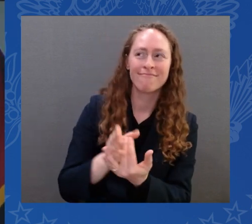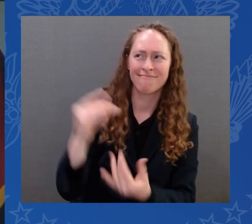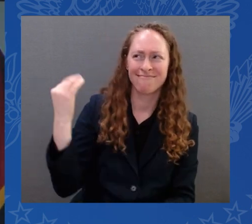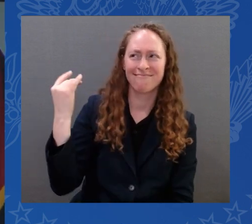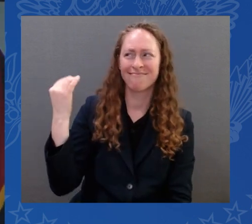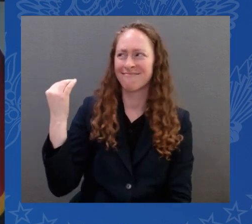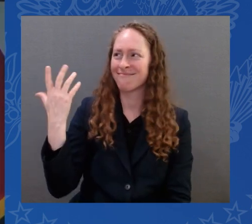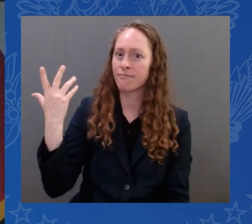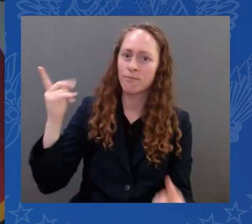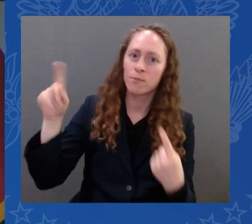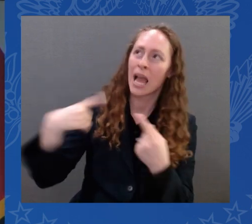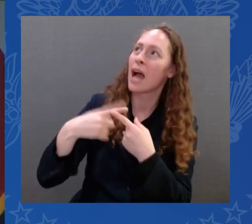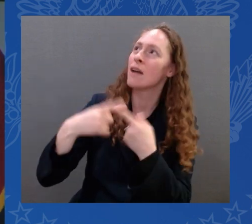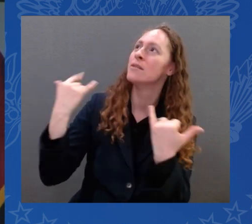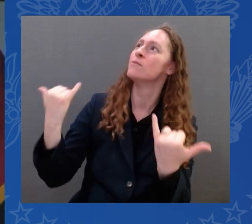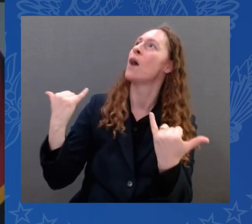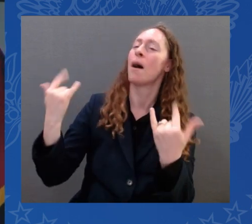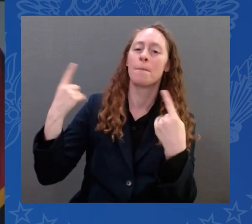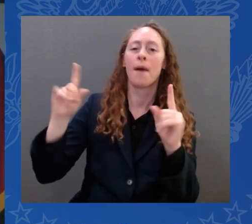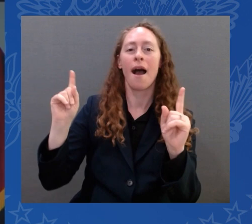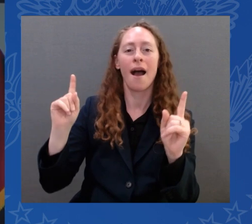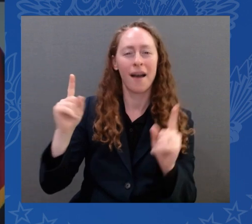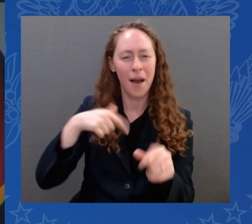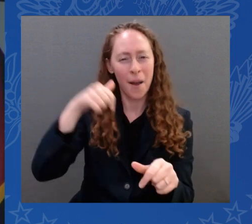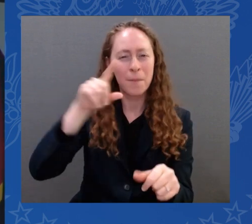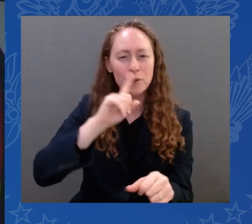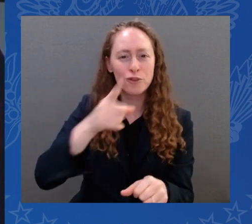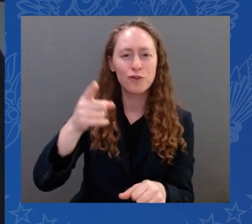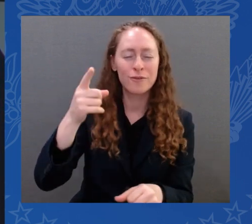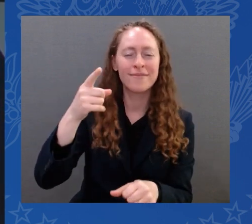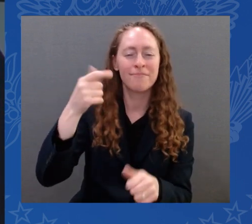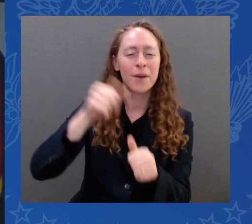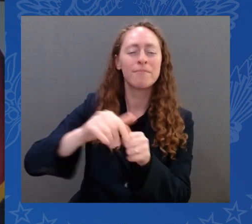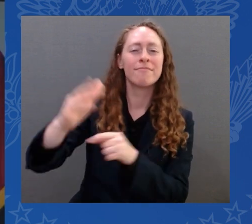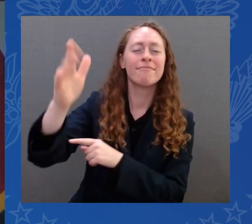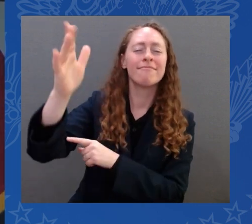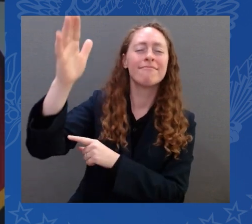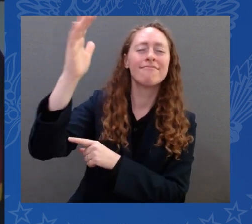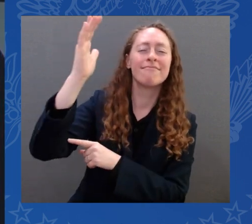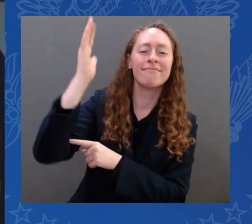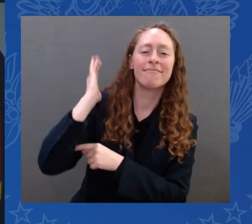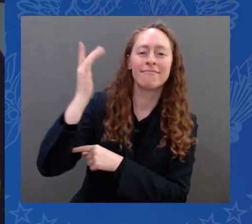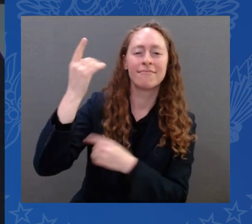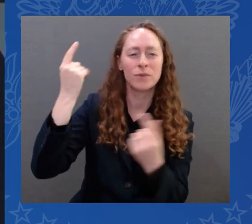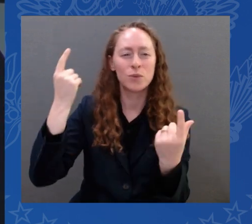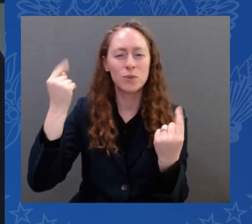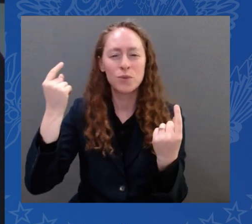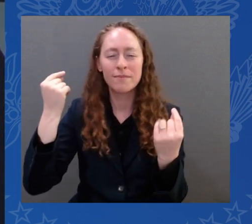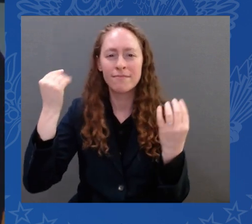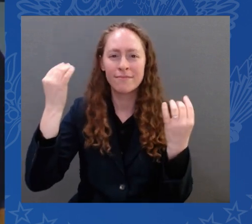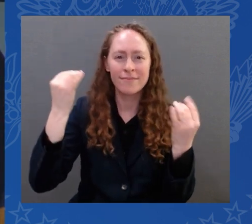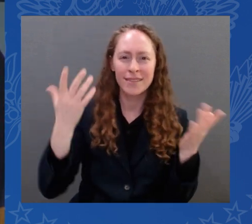memorize every Reef Point to make it through the Sea Trials, so -- and even -- even passing chemistry, for God's sake.